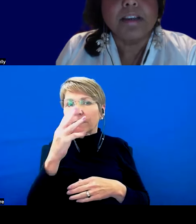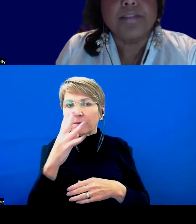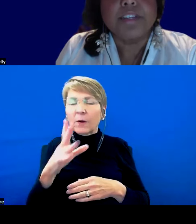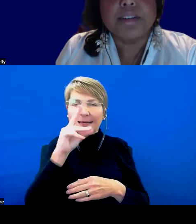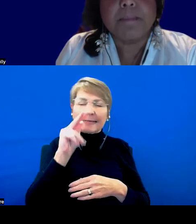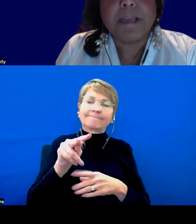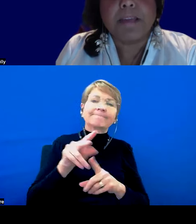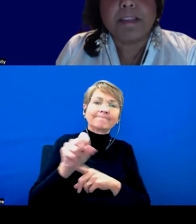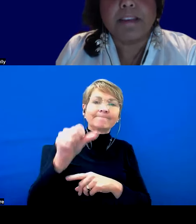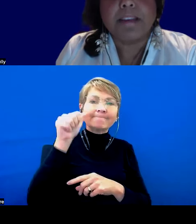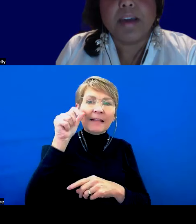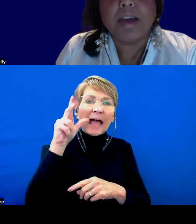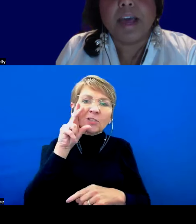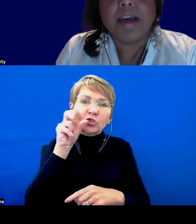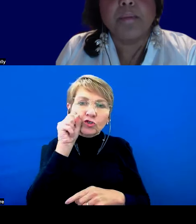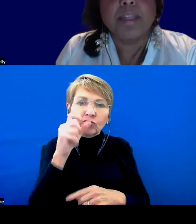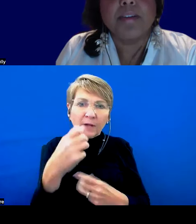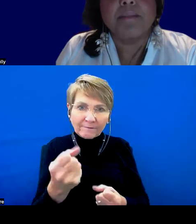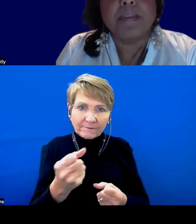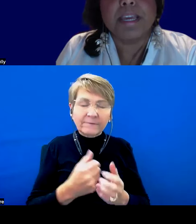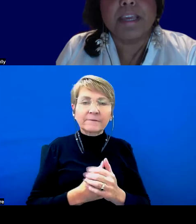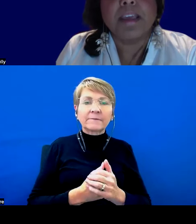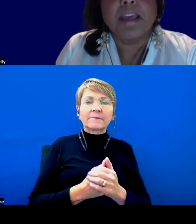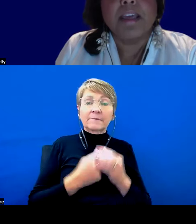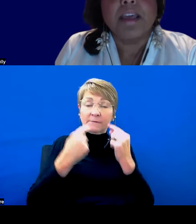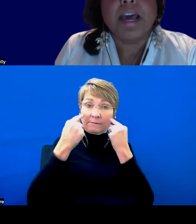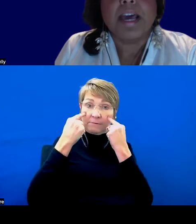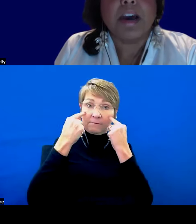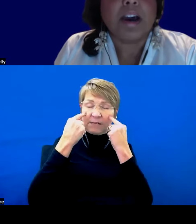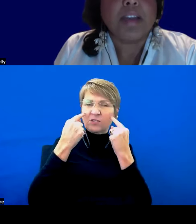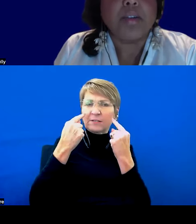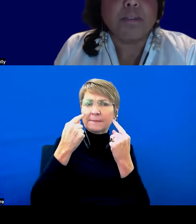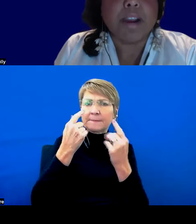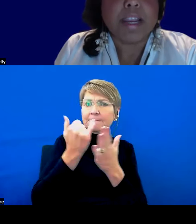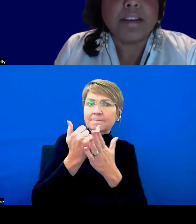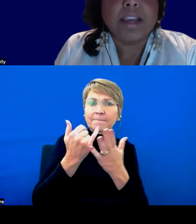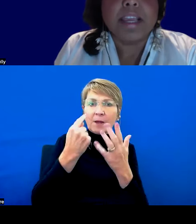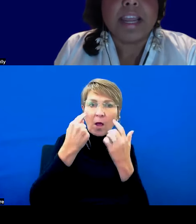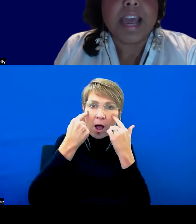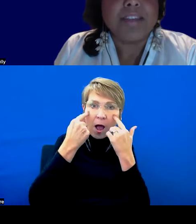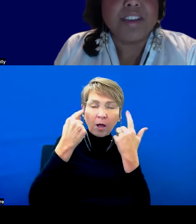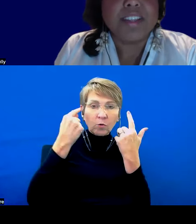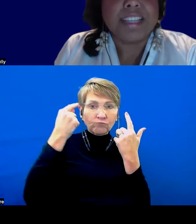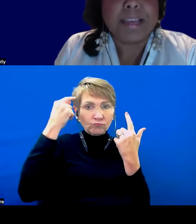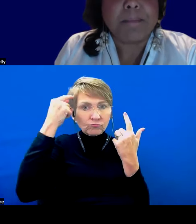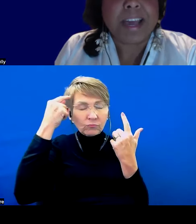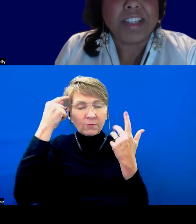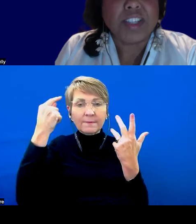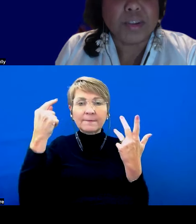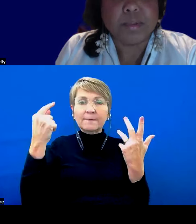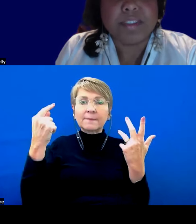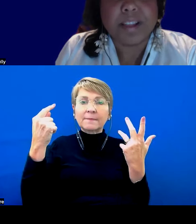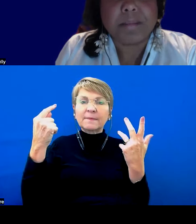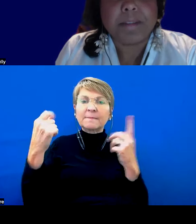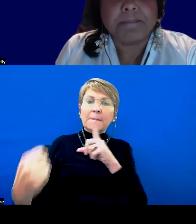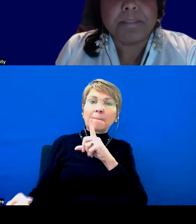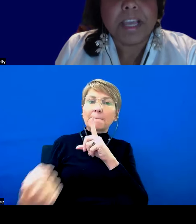Vision impairment, whether it be eye or brain, can adversely impact global development.